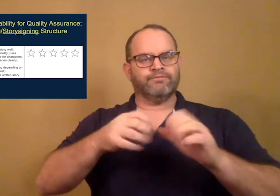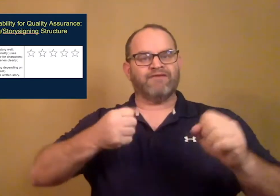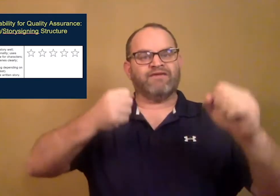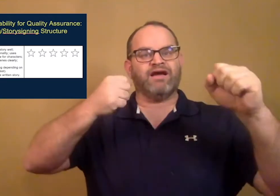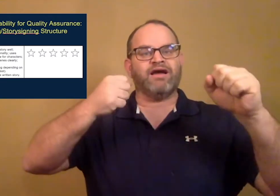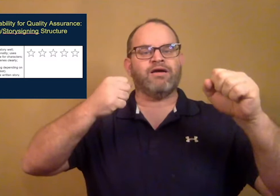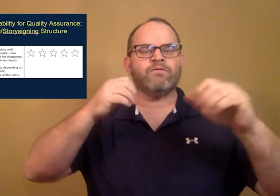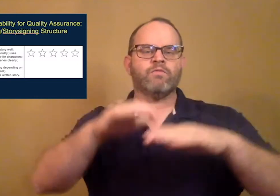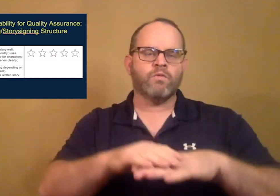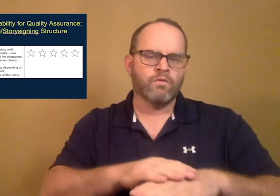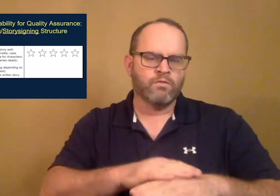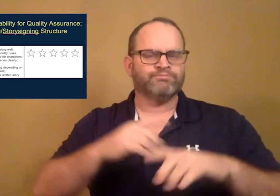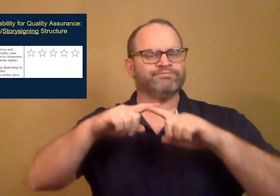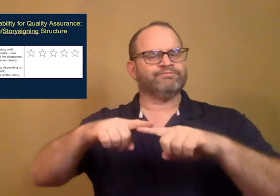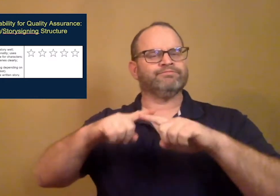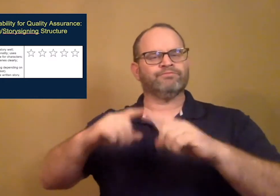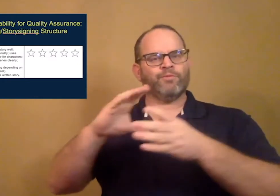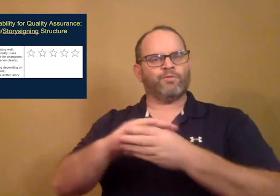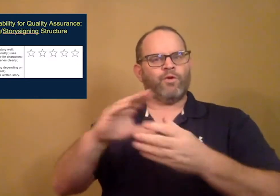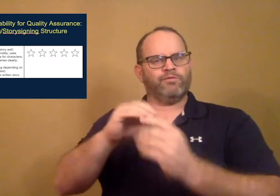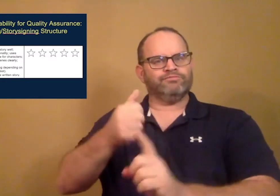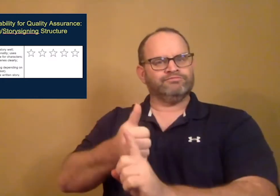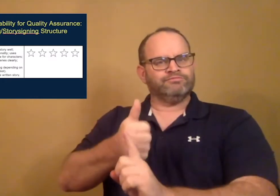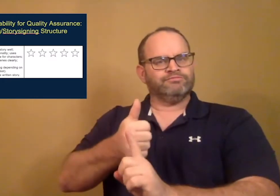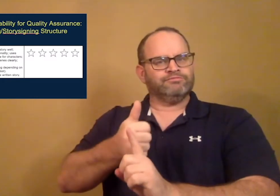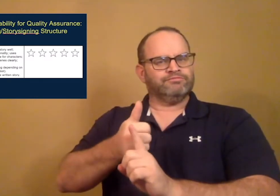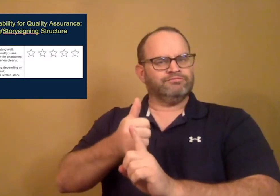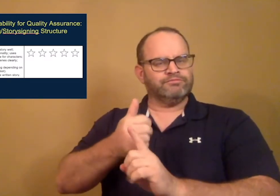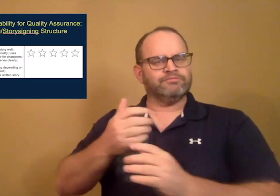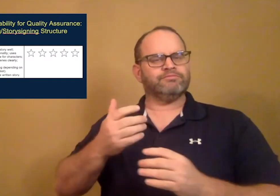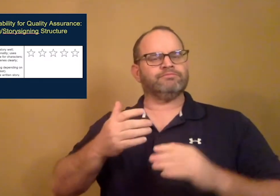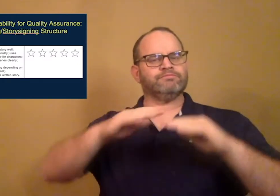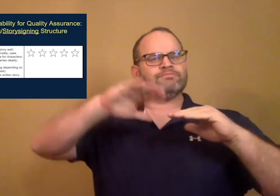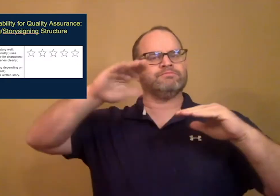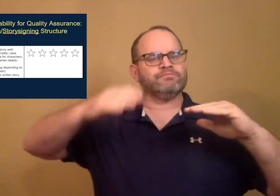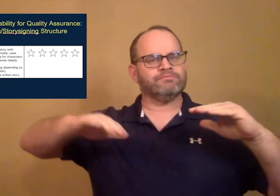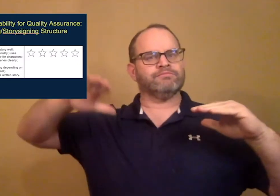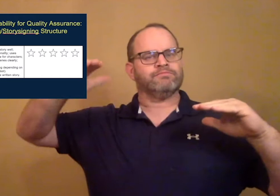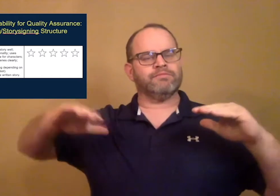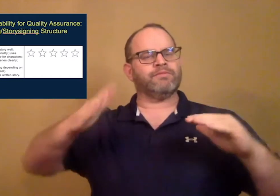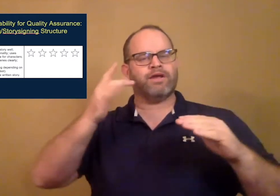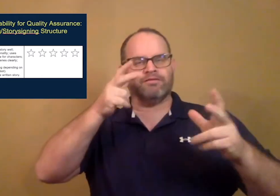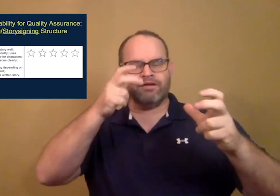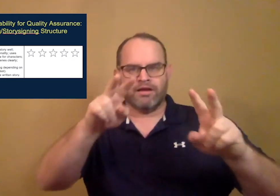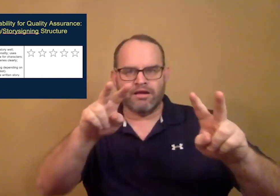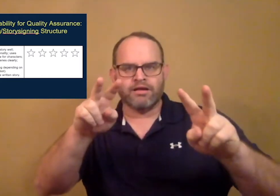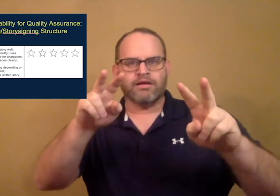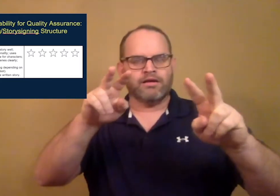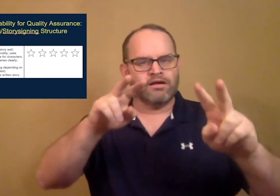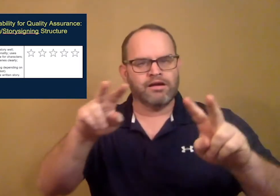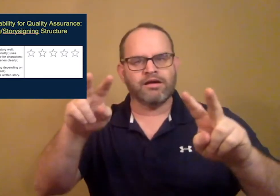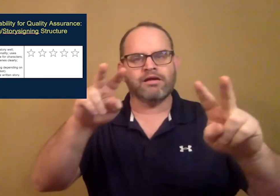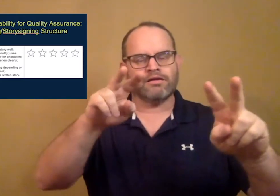The signer uses appropriate pacing depending on the story line (slow to fast) that focuses and engages the viewer.